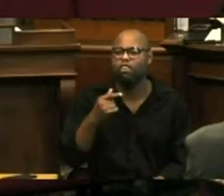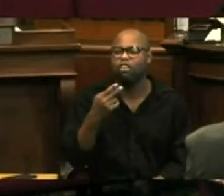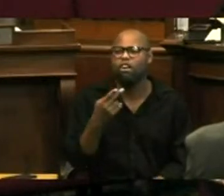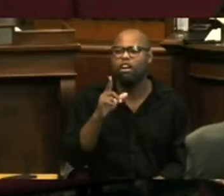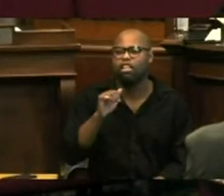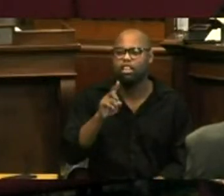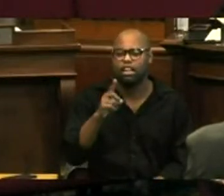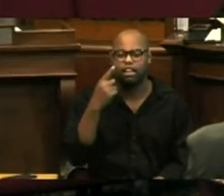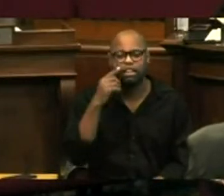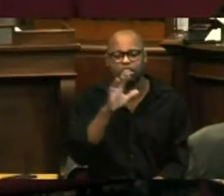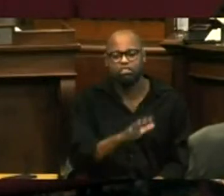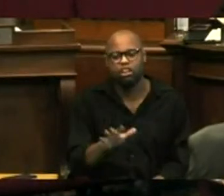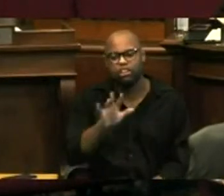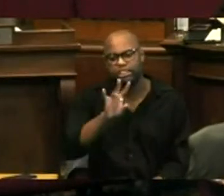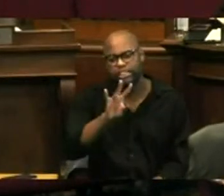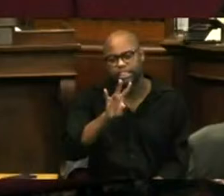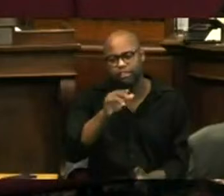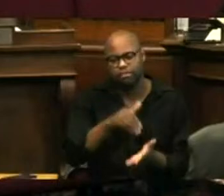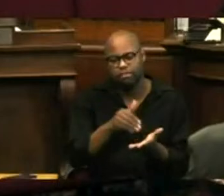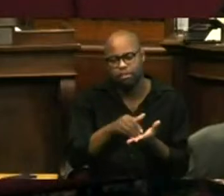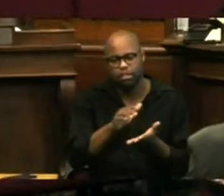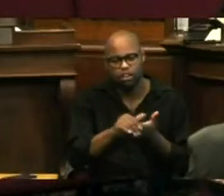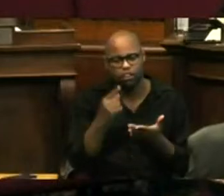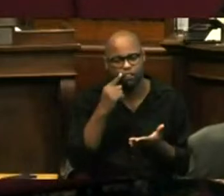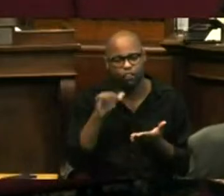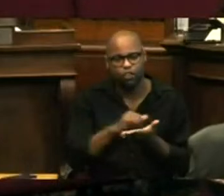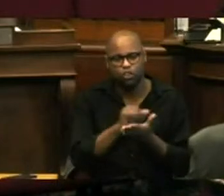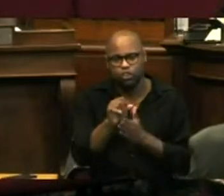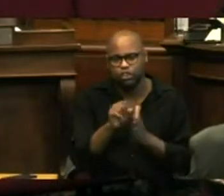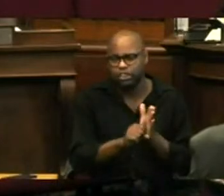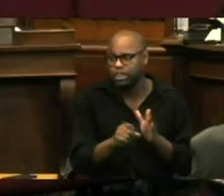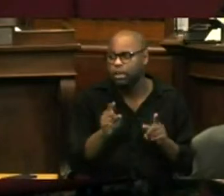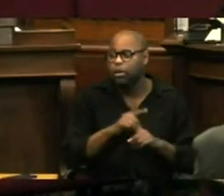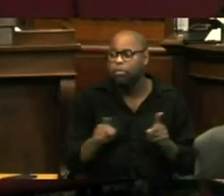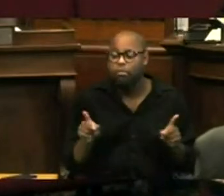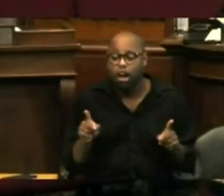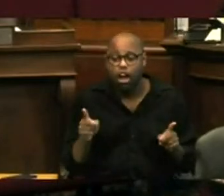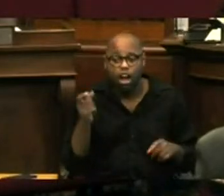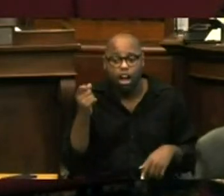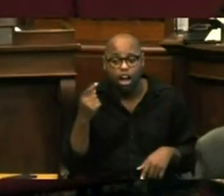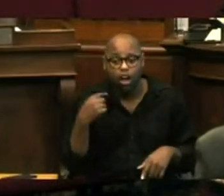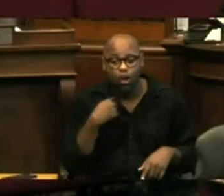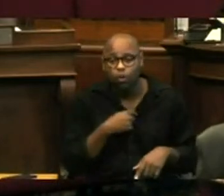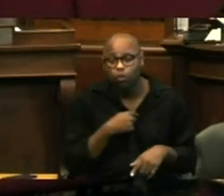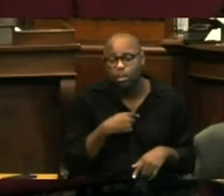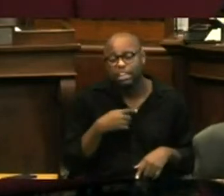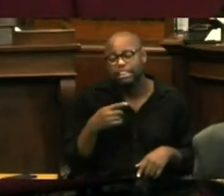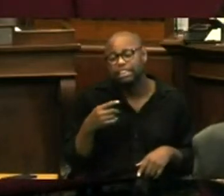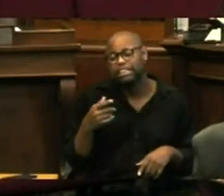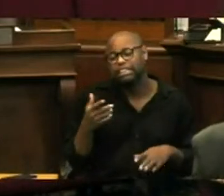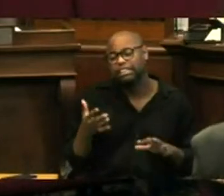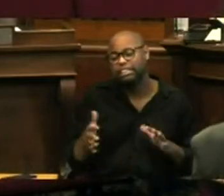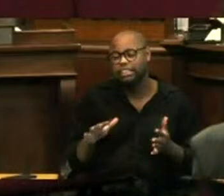funding. We do have some funding already available to us for Highland. I believe it's around